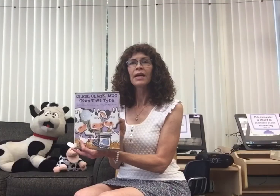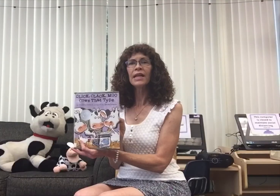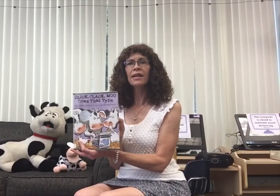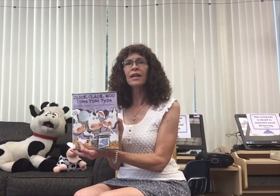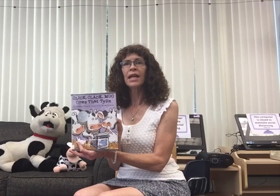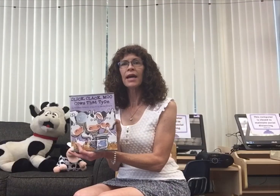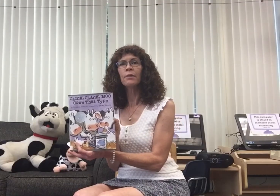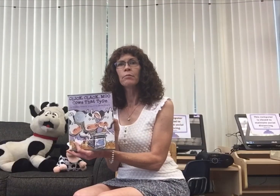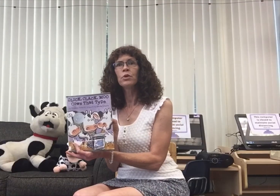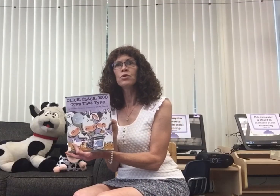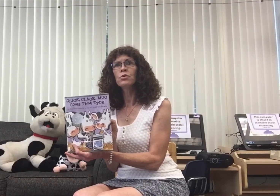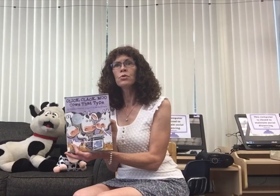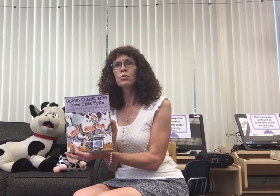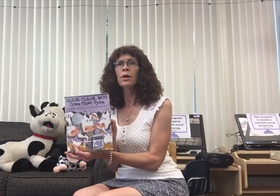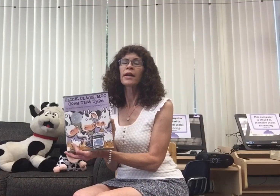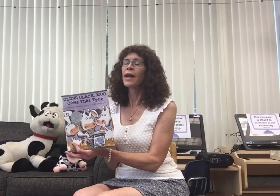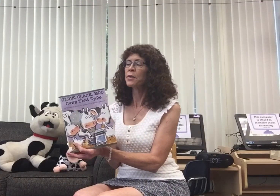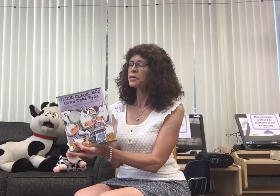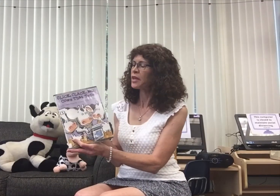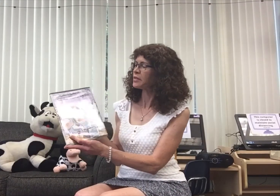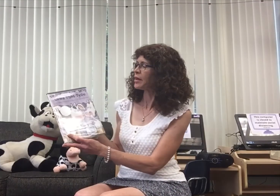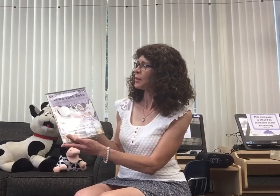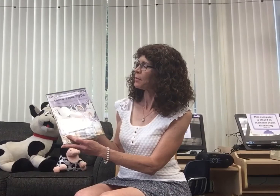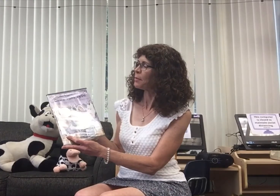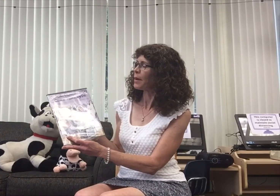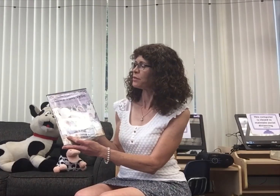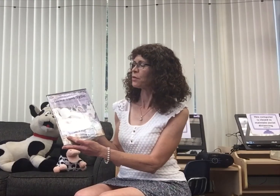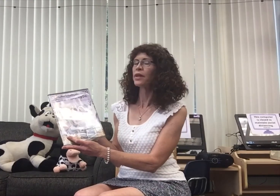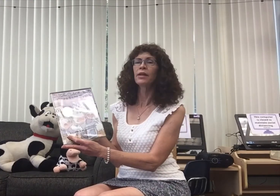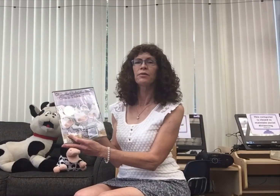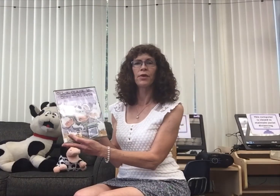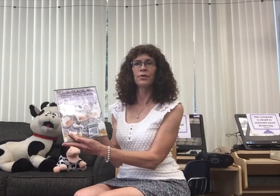"Click, Clack, Moo: Cows That Type" by Doreen Cronin.